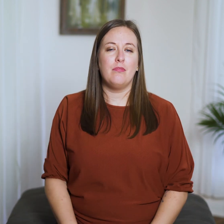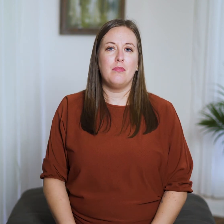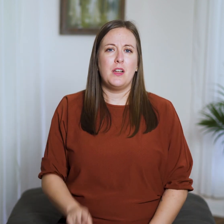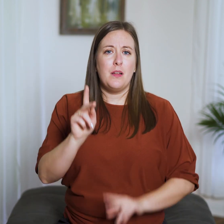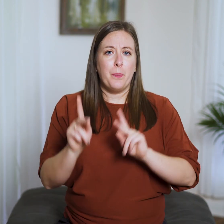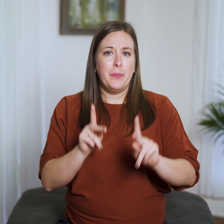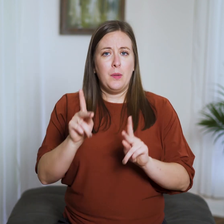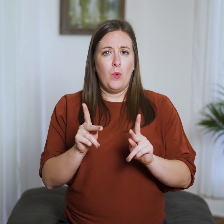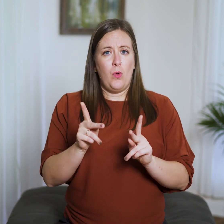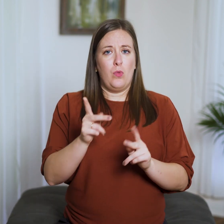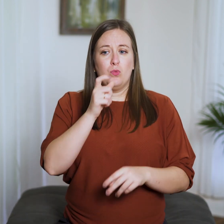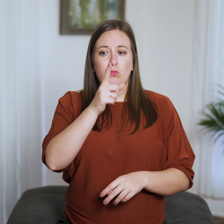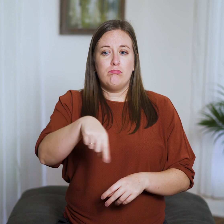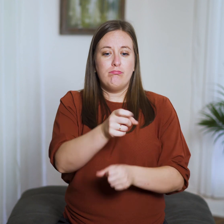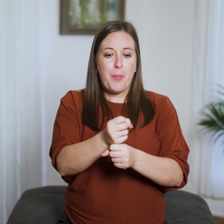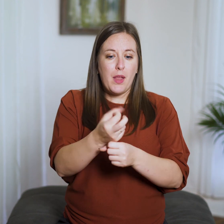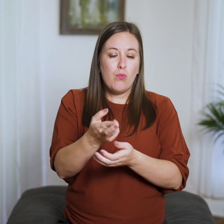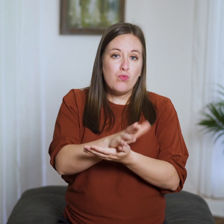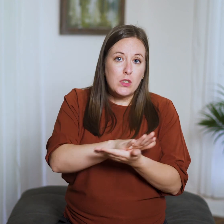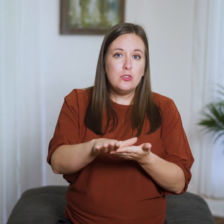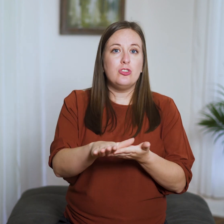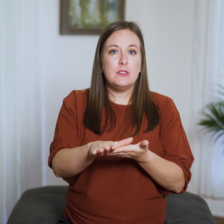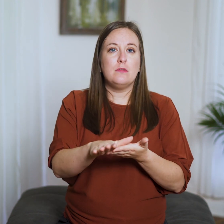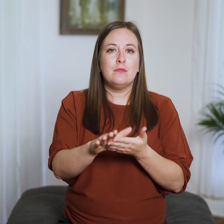He’s near to those He has made righteous.